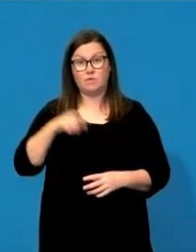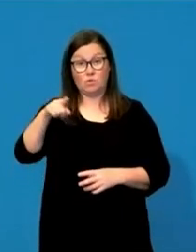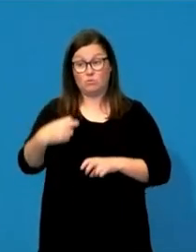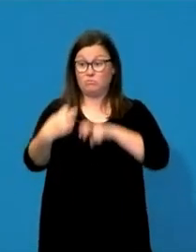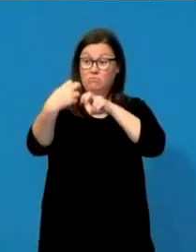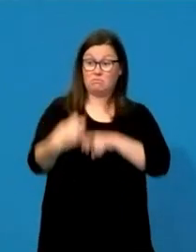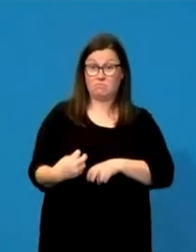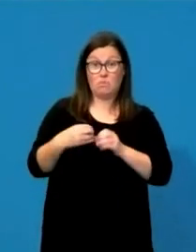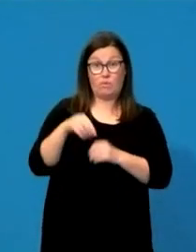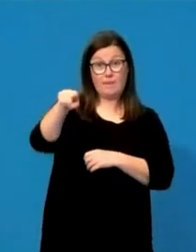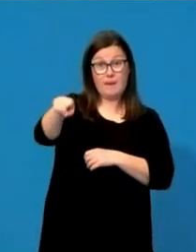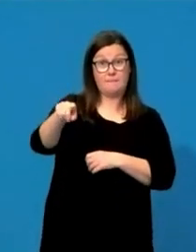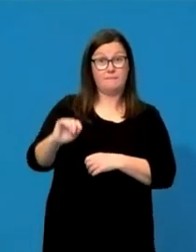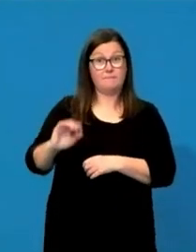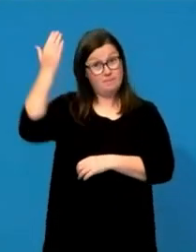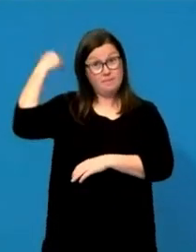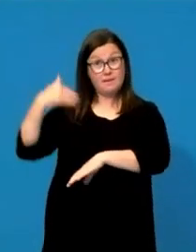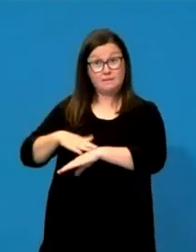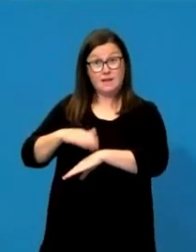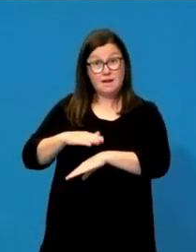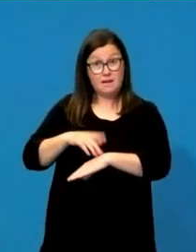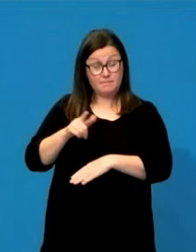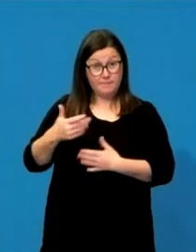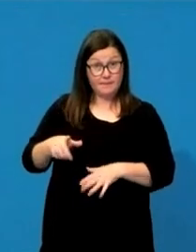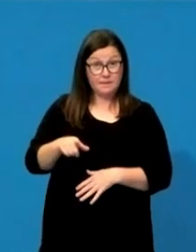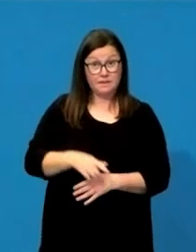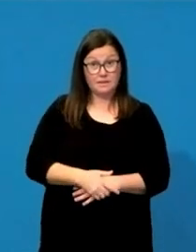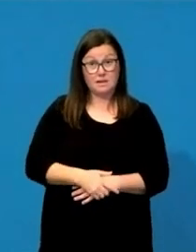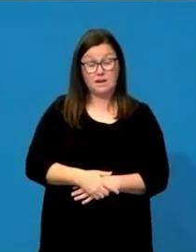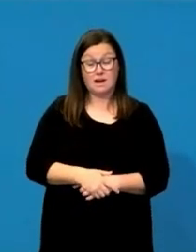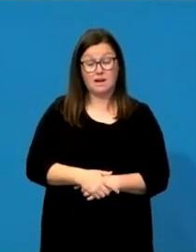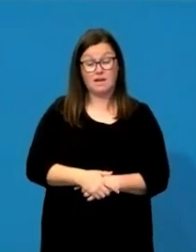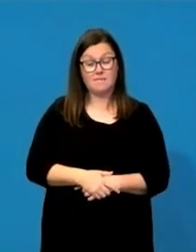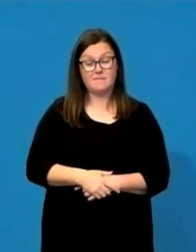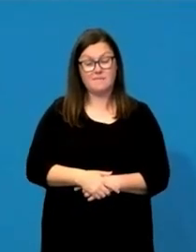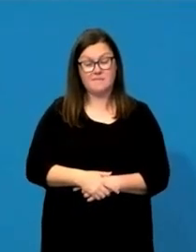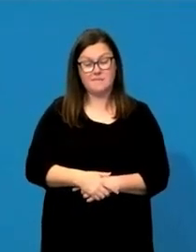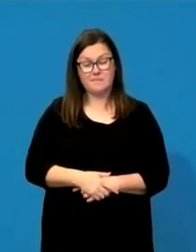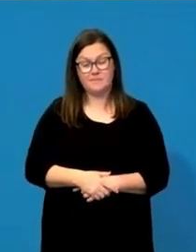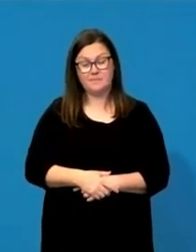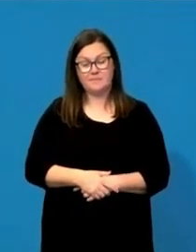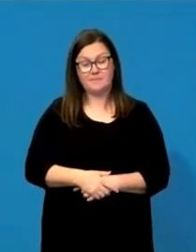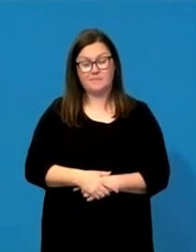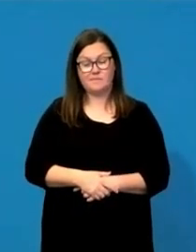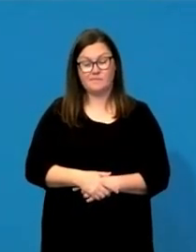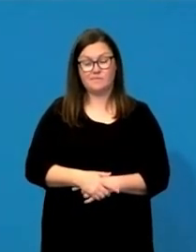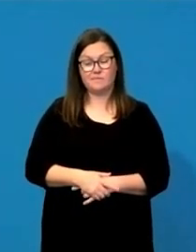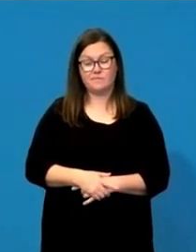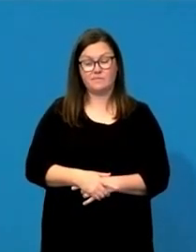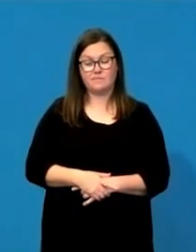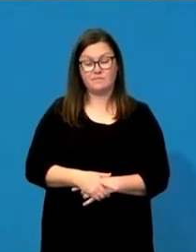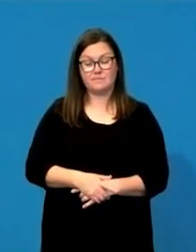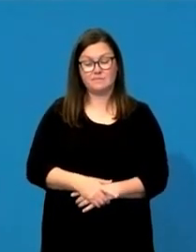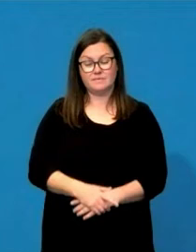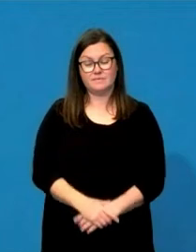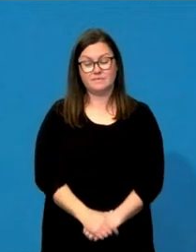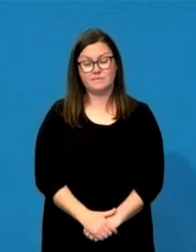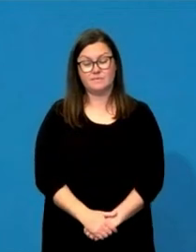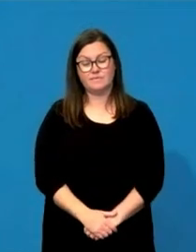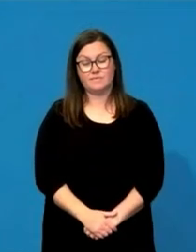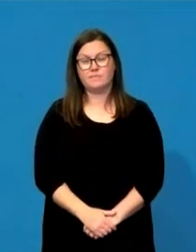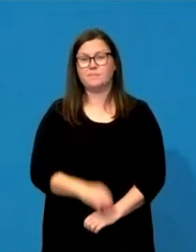Yes, I actually made contact with one of the mob that came over.